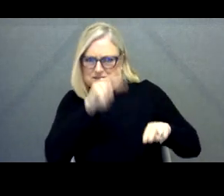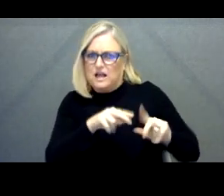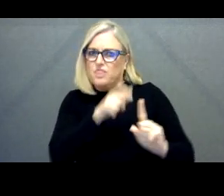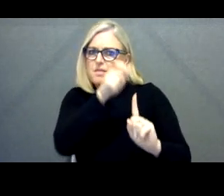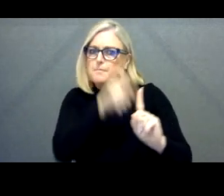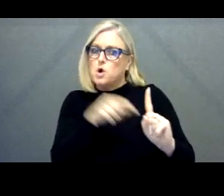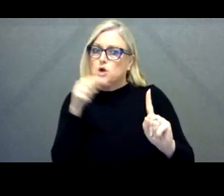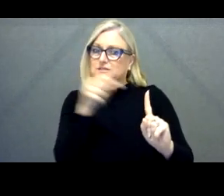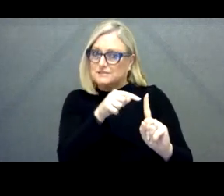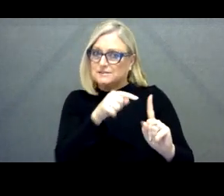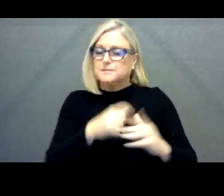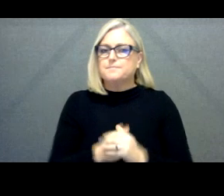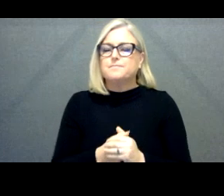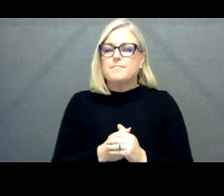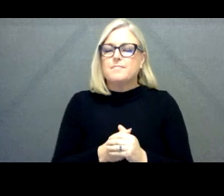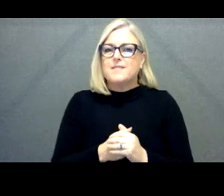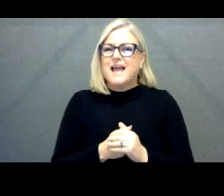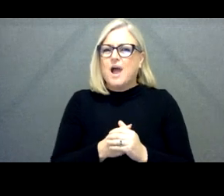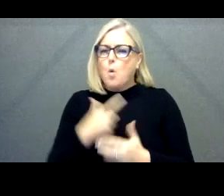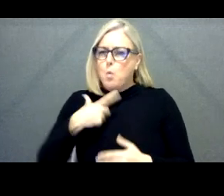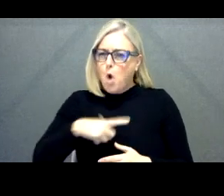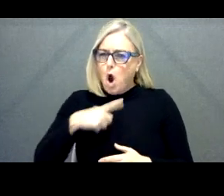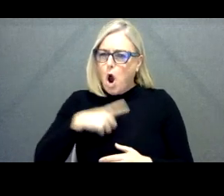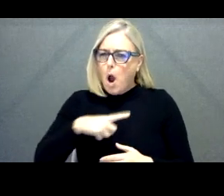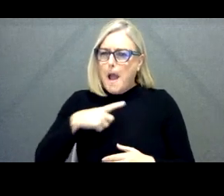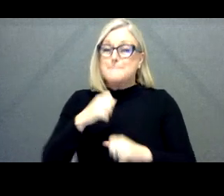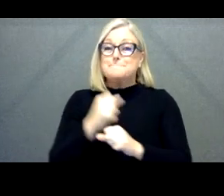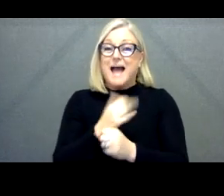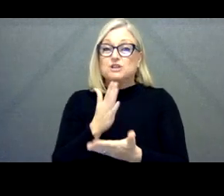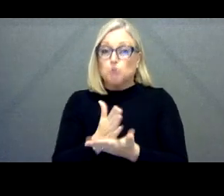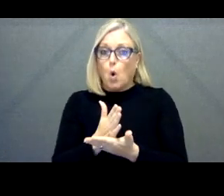guess a check and balance to make sure one that those referrals are appropriate referrals and